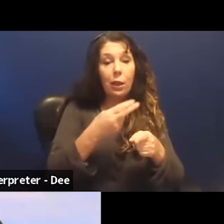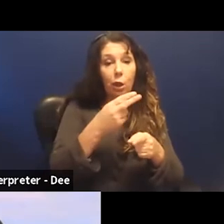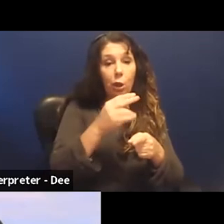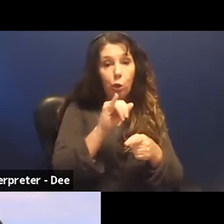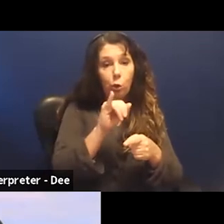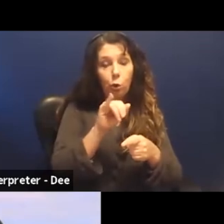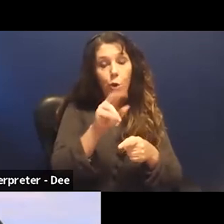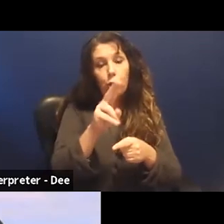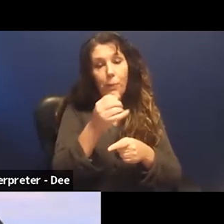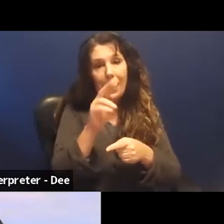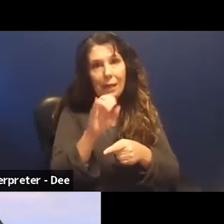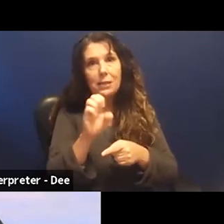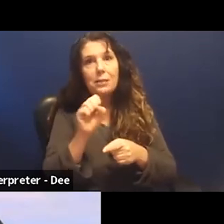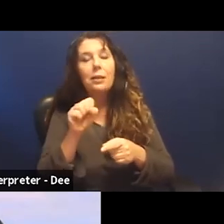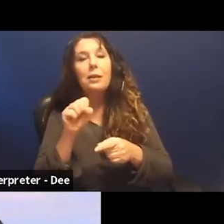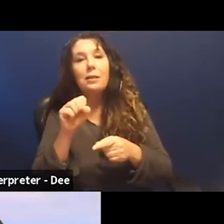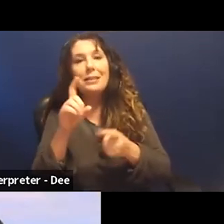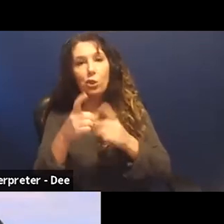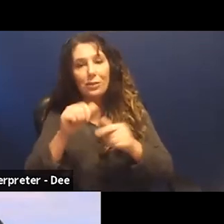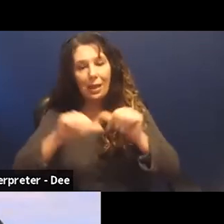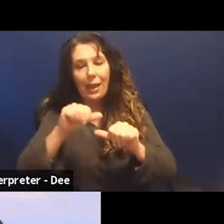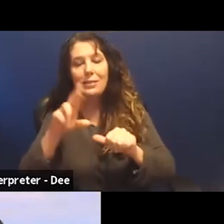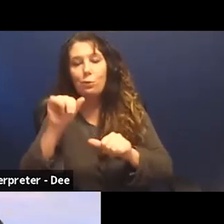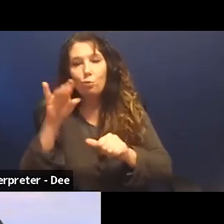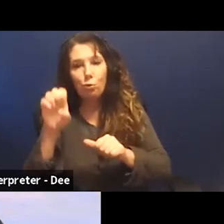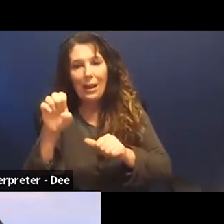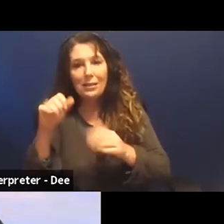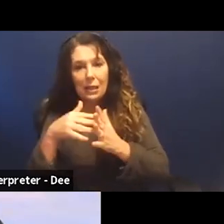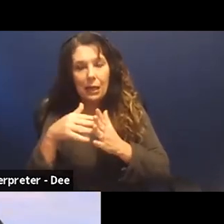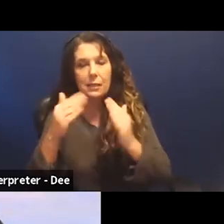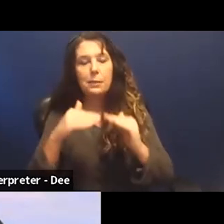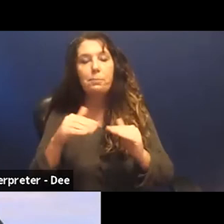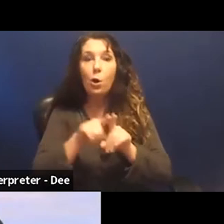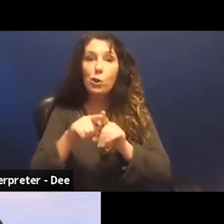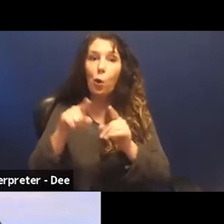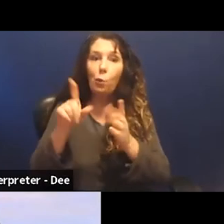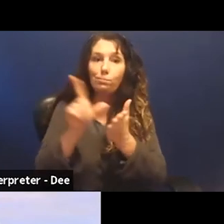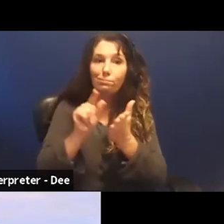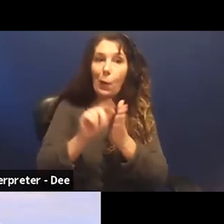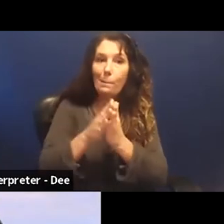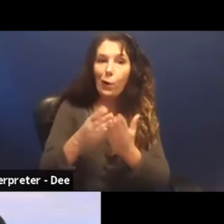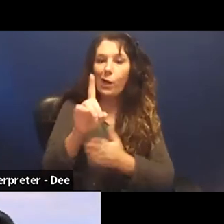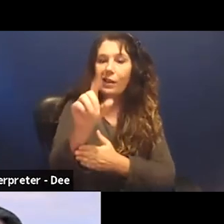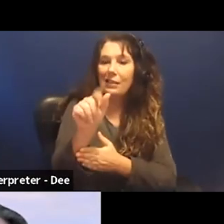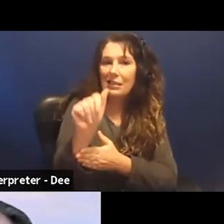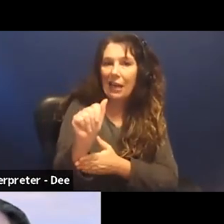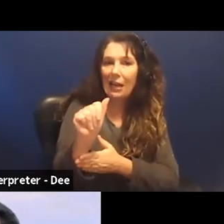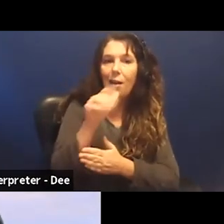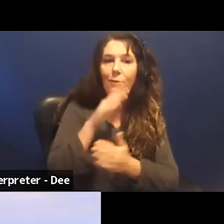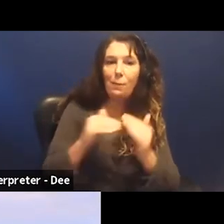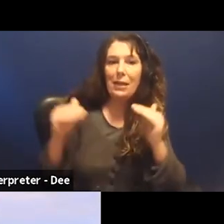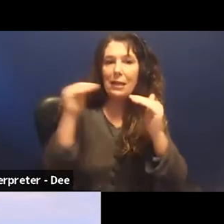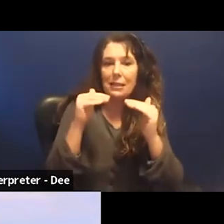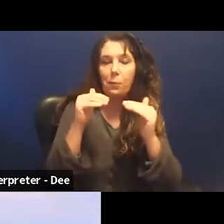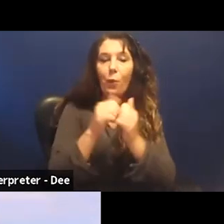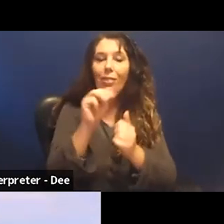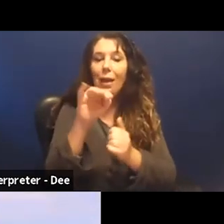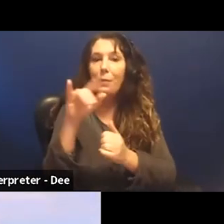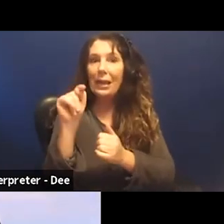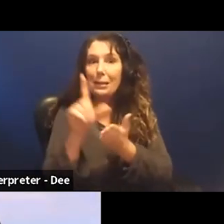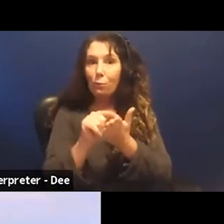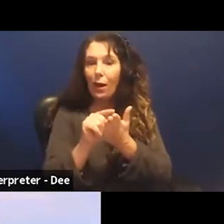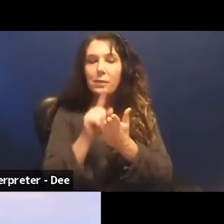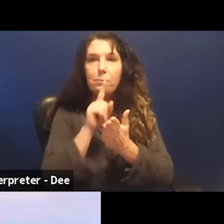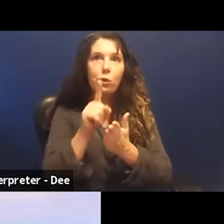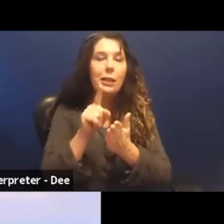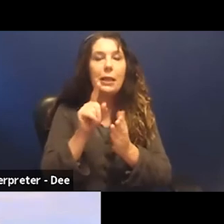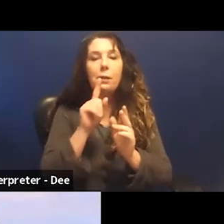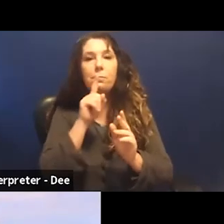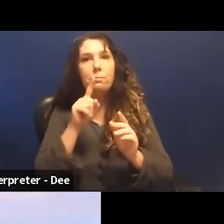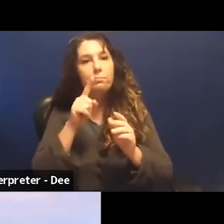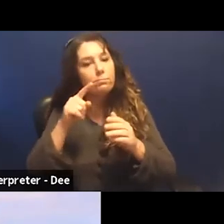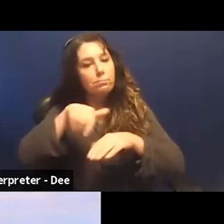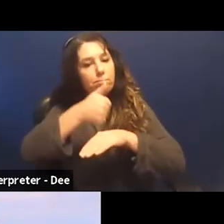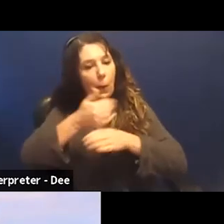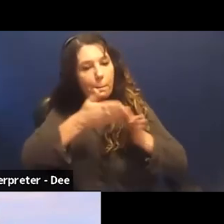race studies. Together they authors of the wildly popular 2020 book data feminism release with MIT Press, which is a natural audiences by charting a course for more ethical and empowering data science practice.